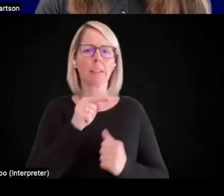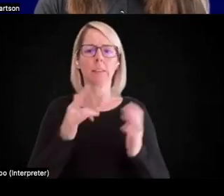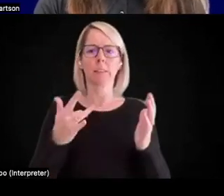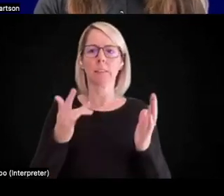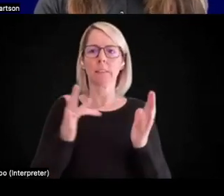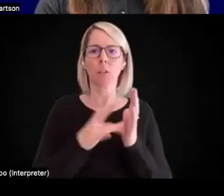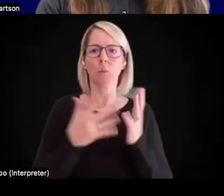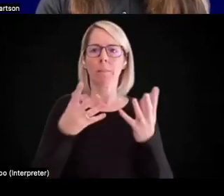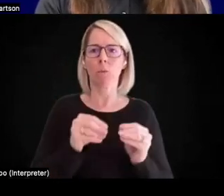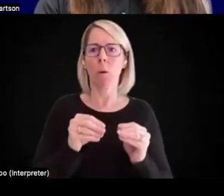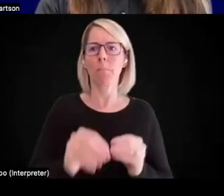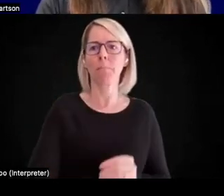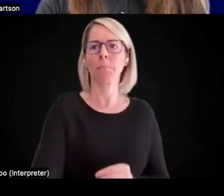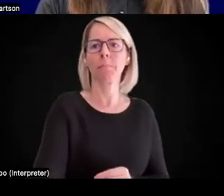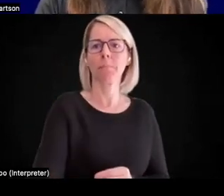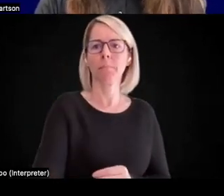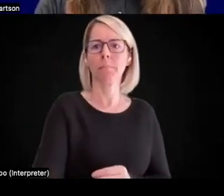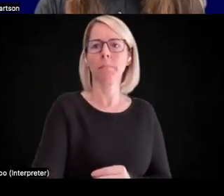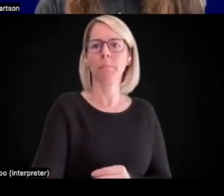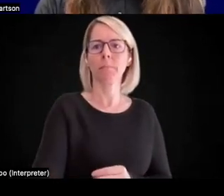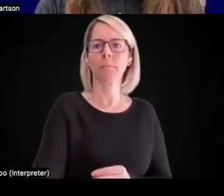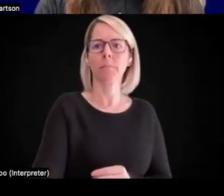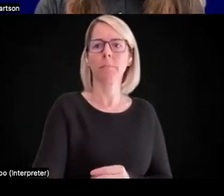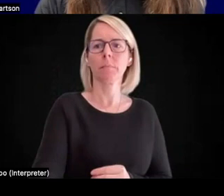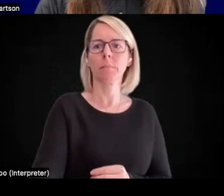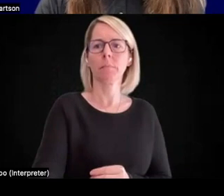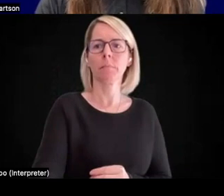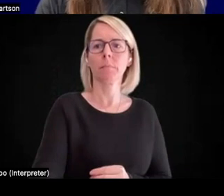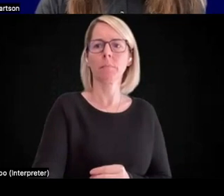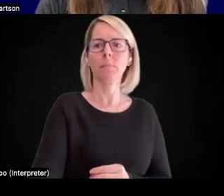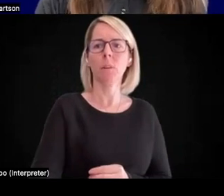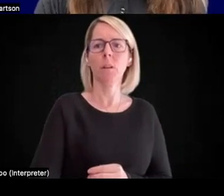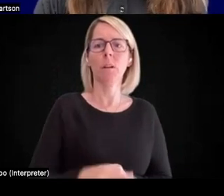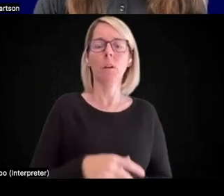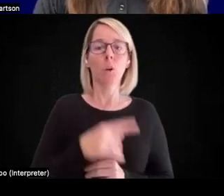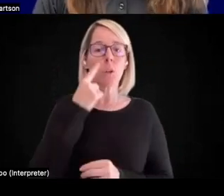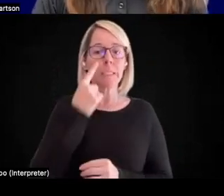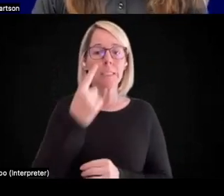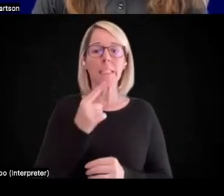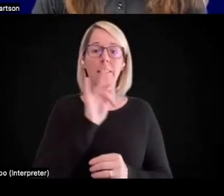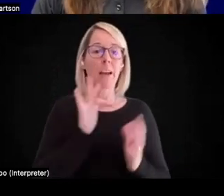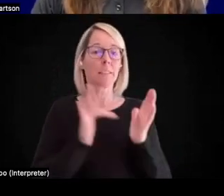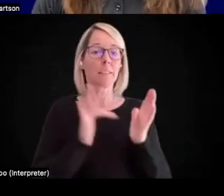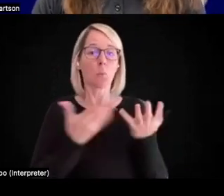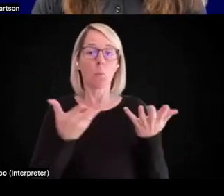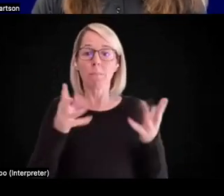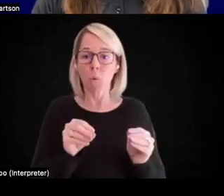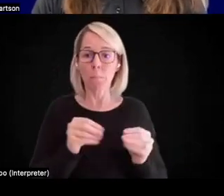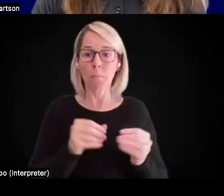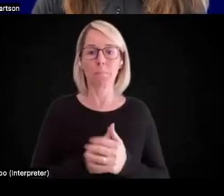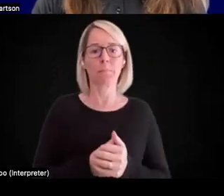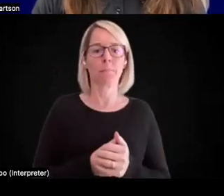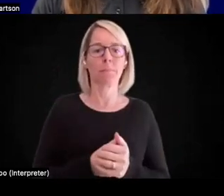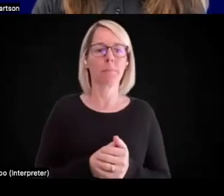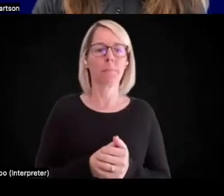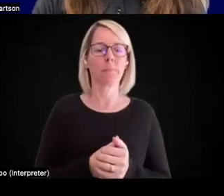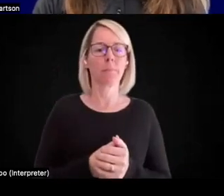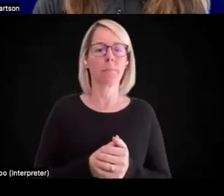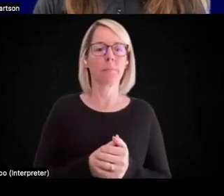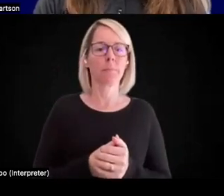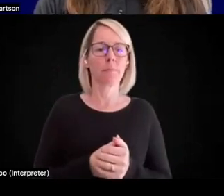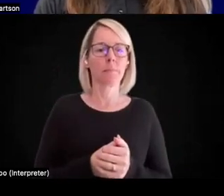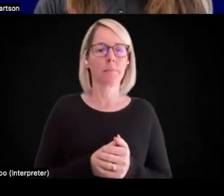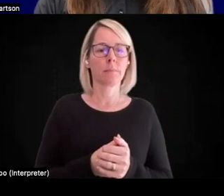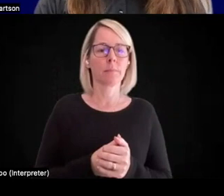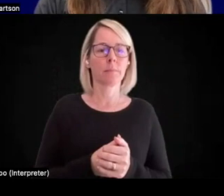and/or hear where that touch is coming from. So, how, then, will a deafblind learner notice